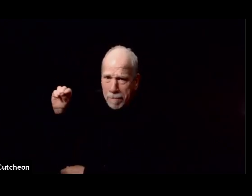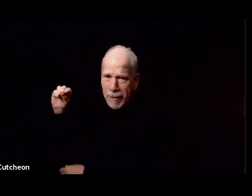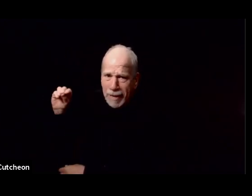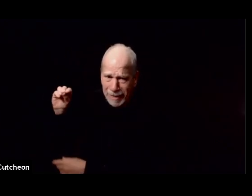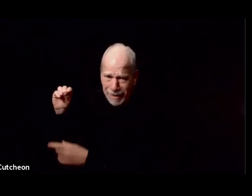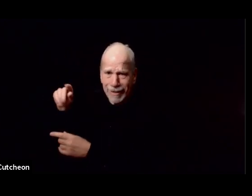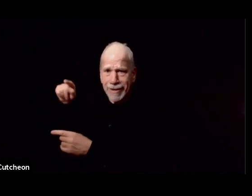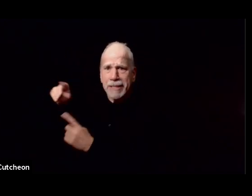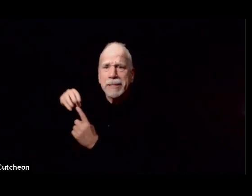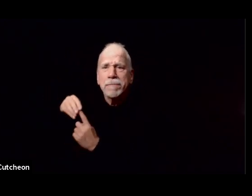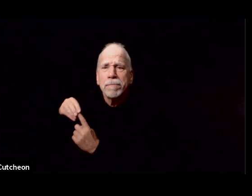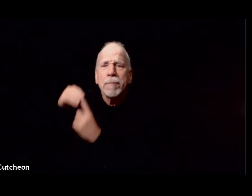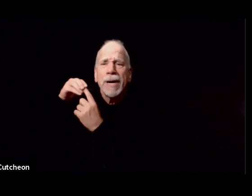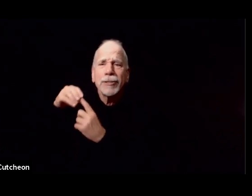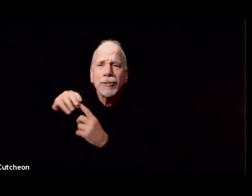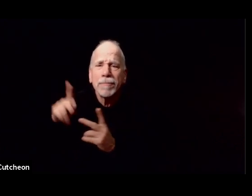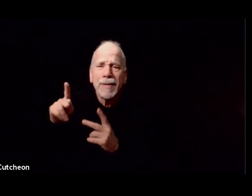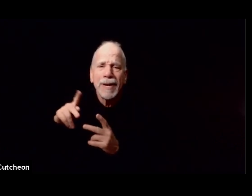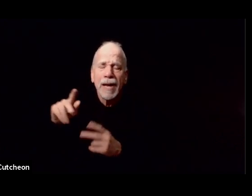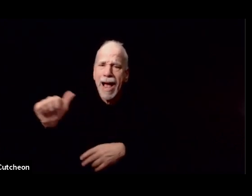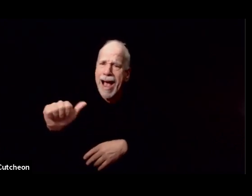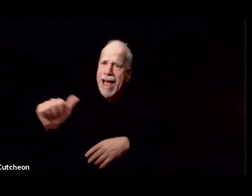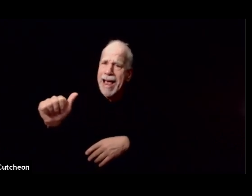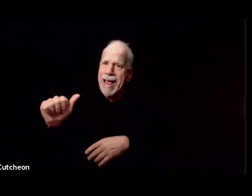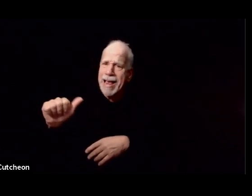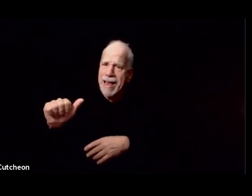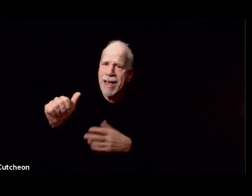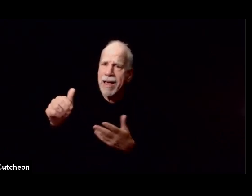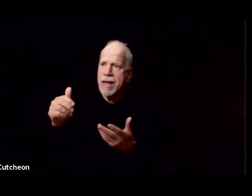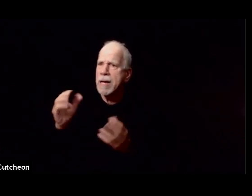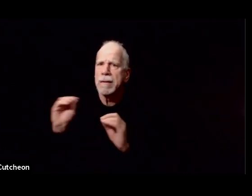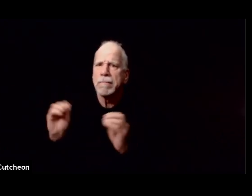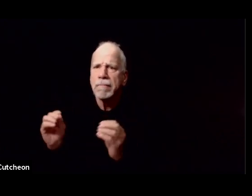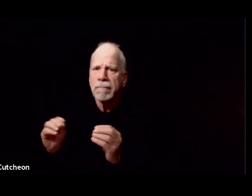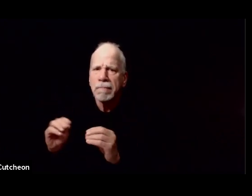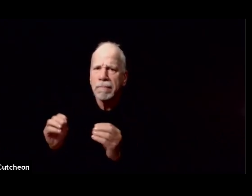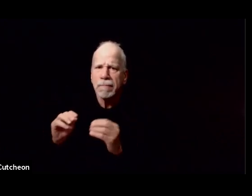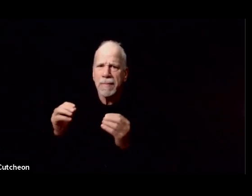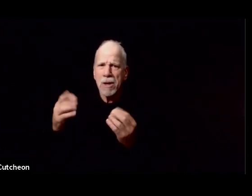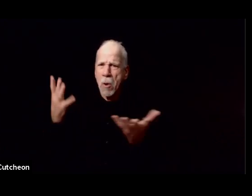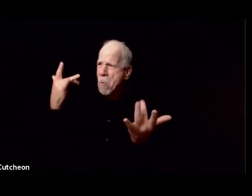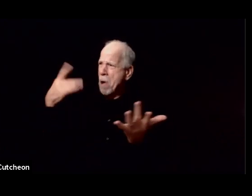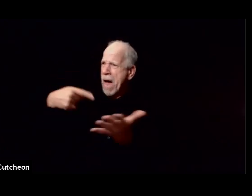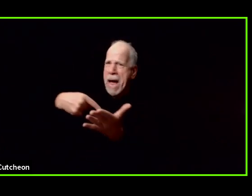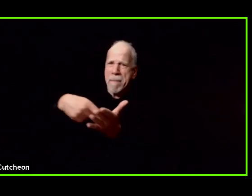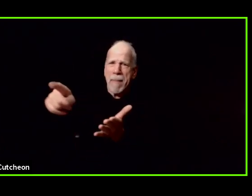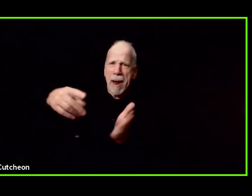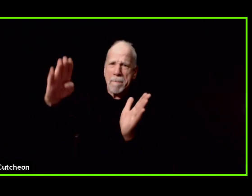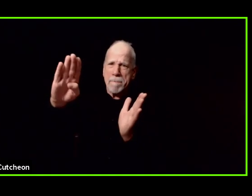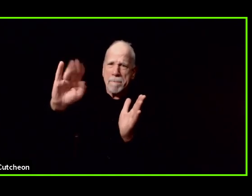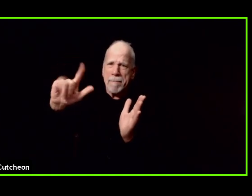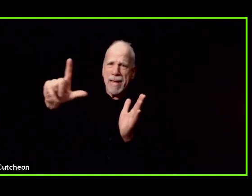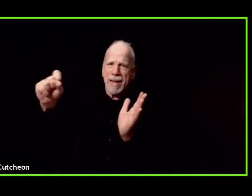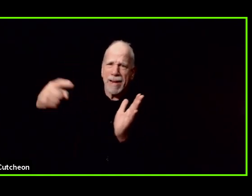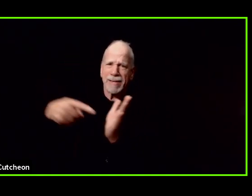billed for a test they thought should be free, they can file complaints either with the state